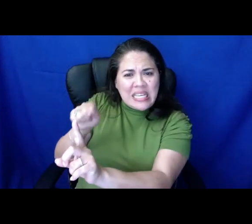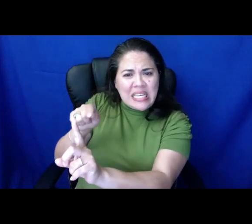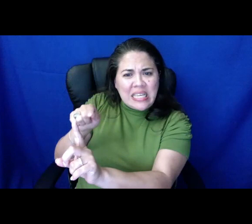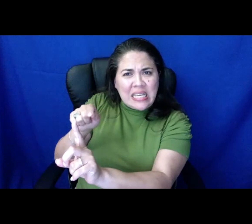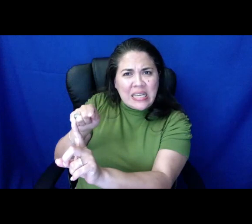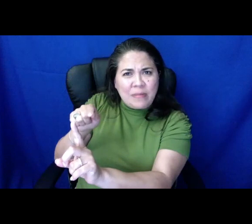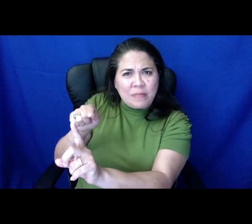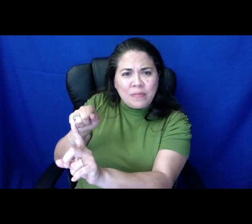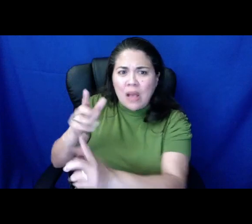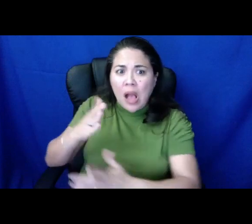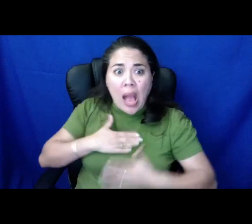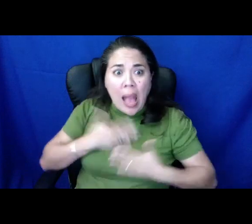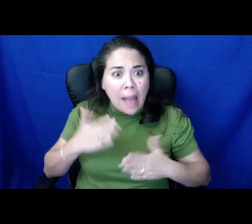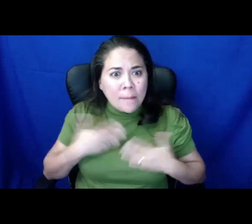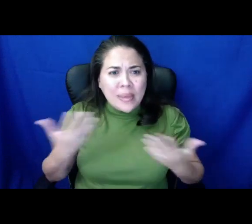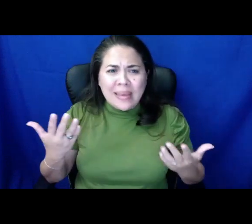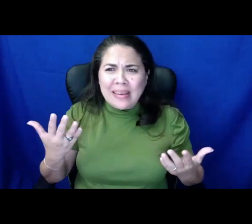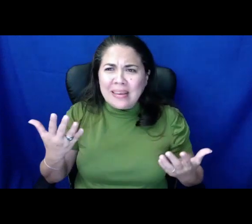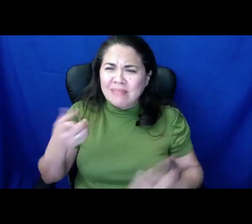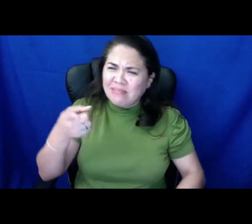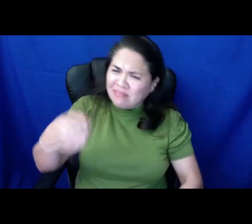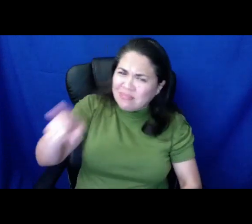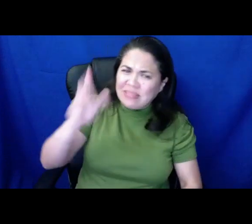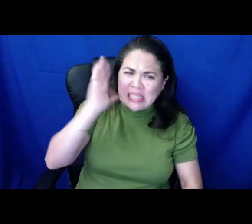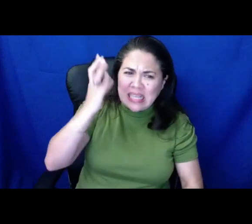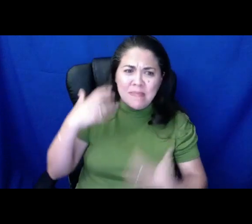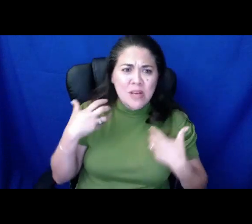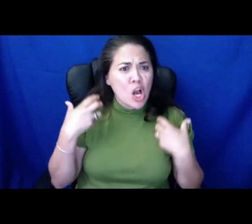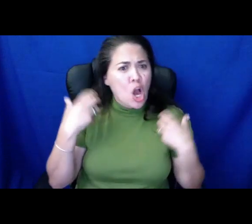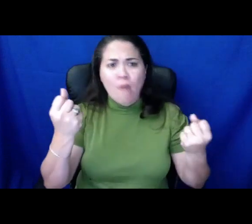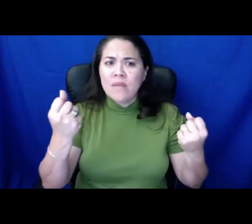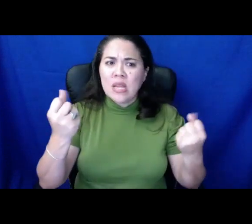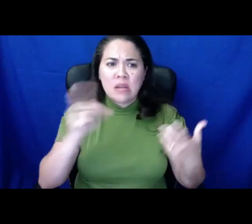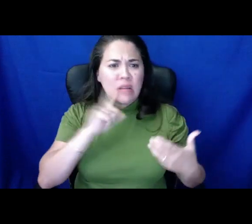Raymond Antrobus (He/Him): happiest most confident. Raymond Antrobus (He/Him): Deaf people persons.